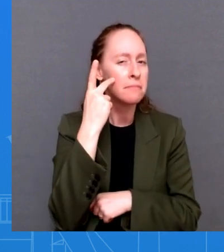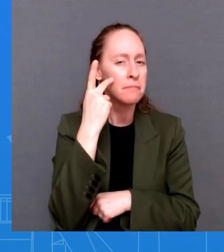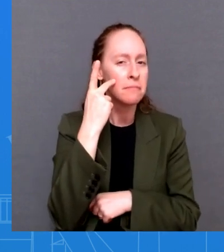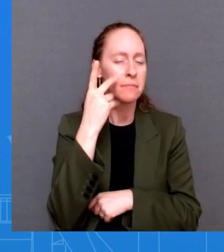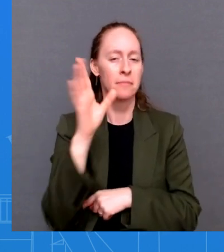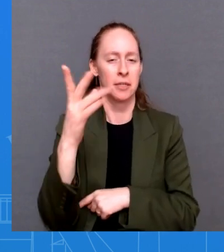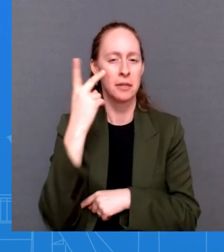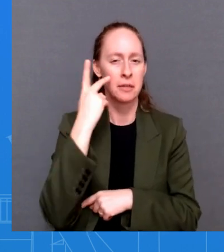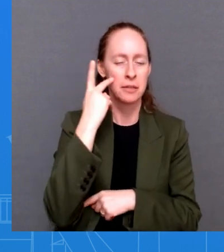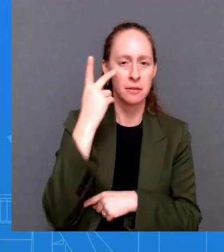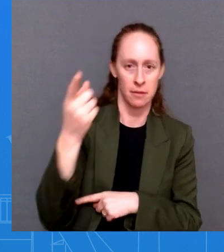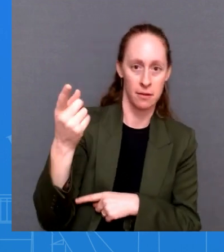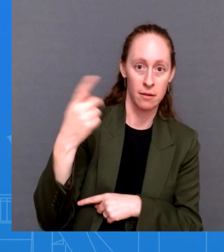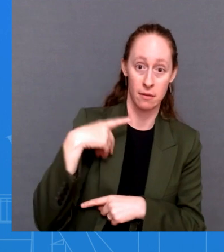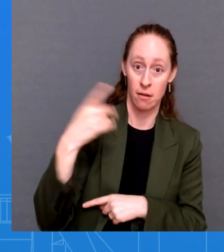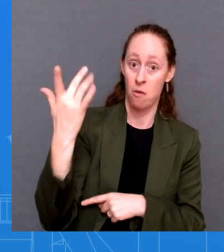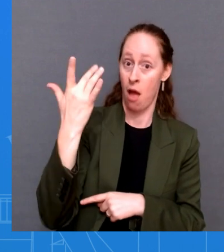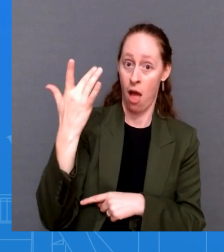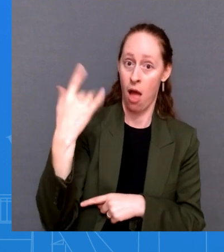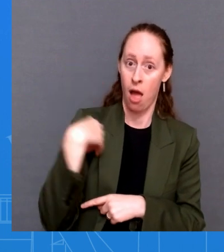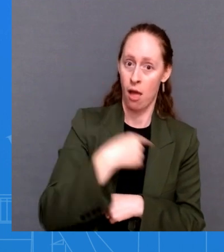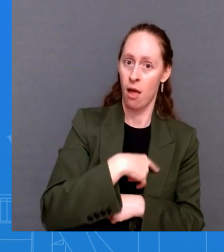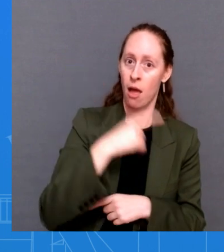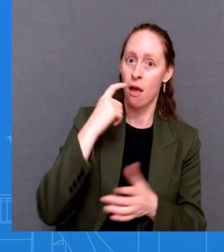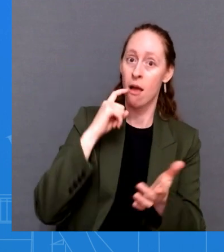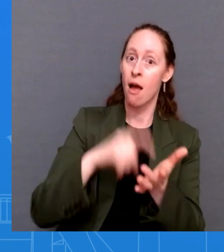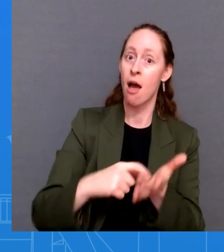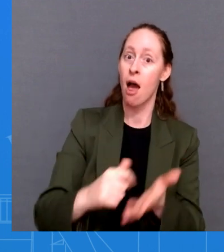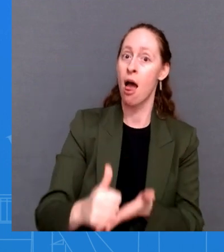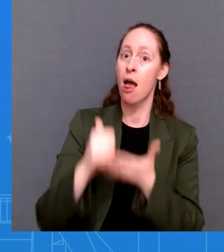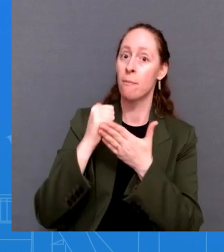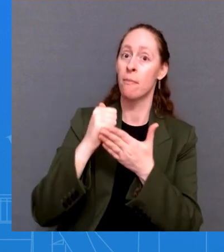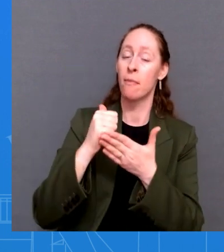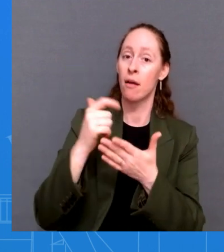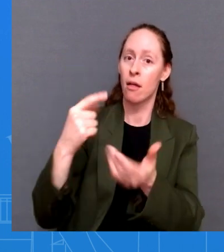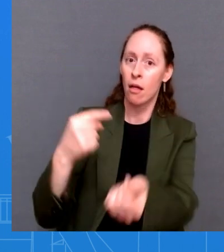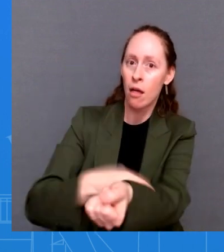behaviors change, harm reduction, messages being heard and implemented,